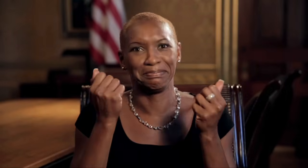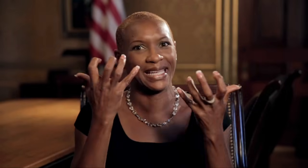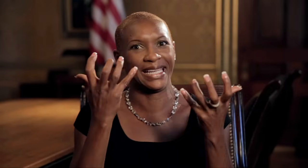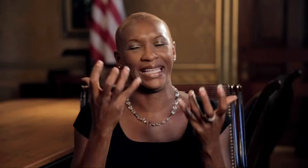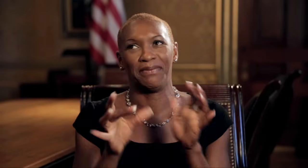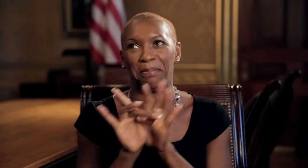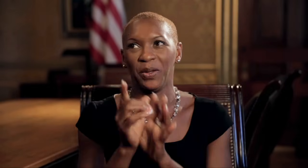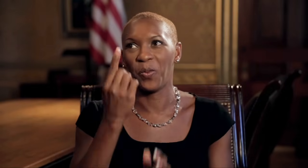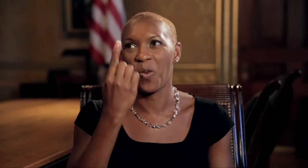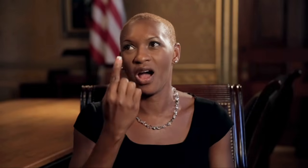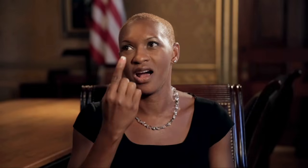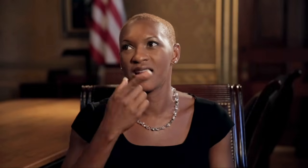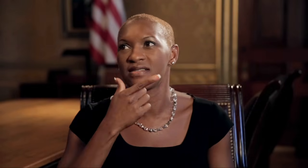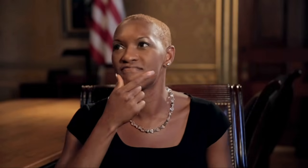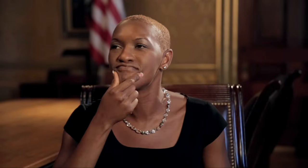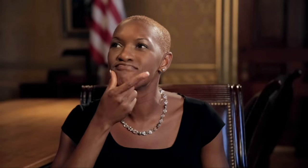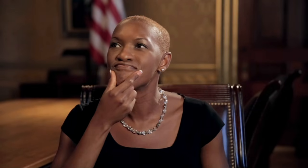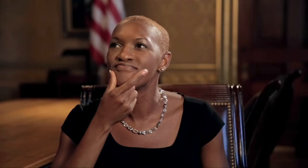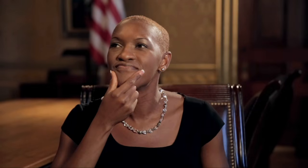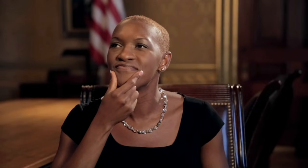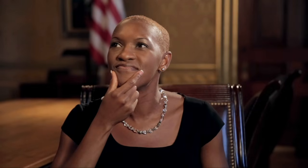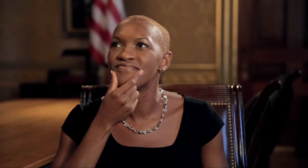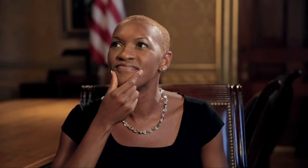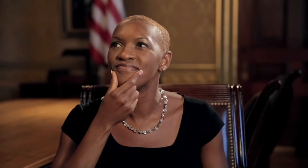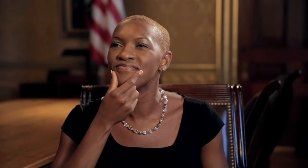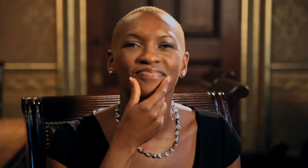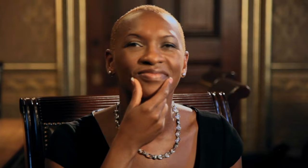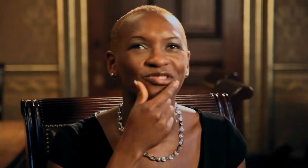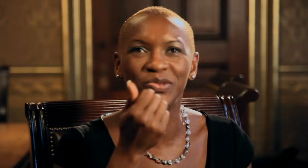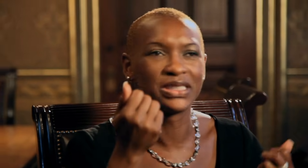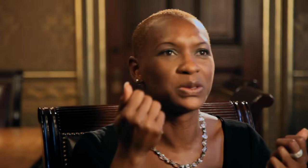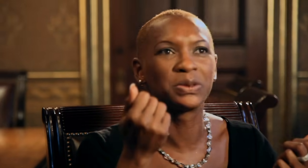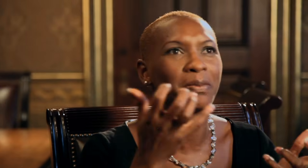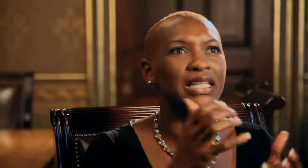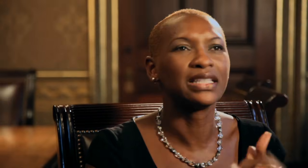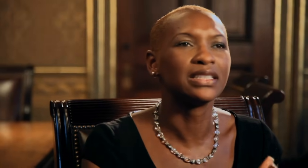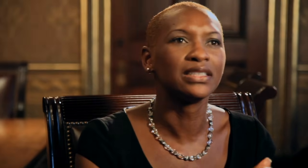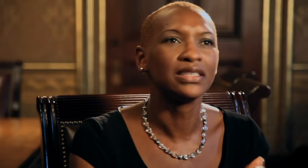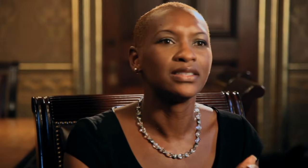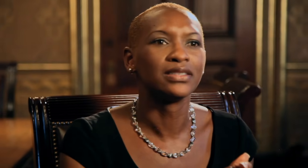There are many. If I had to pick just one... There are too many...